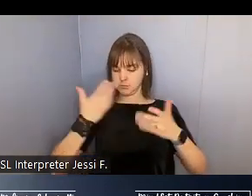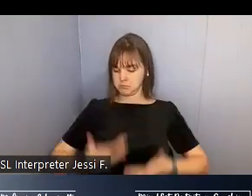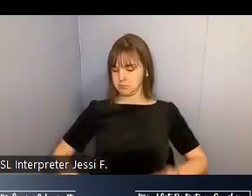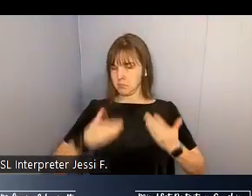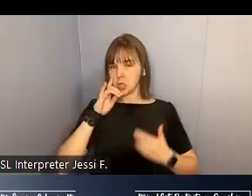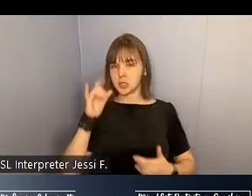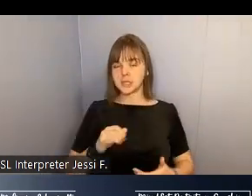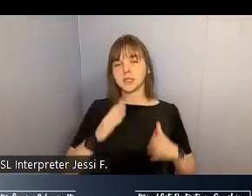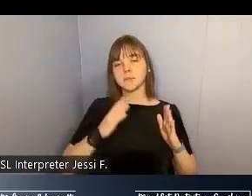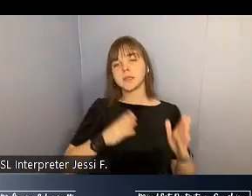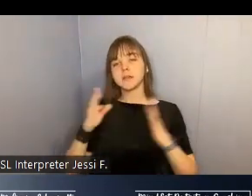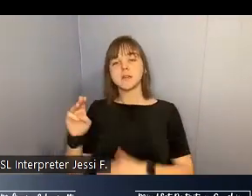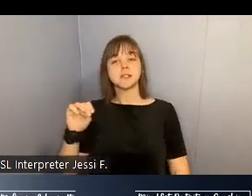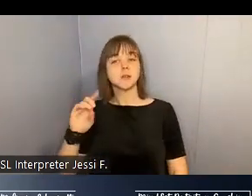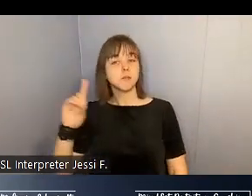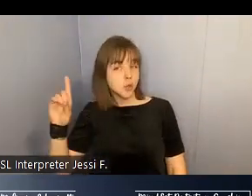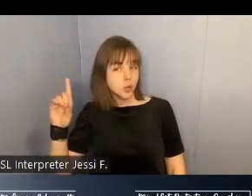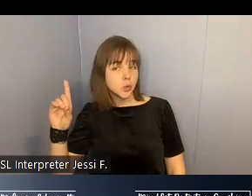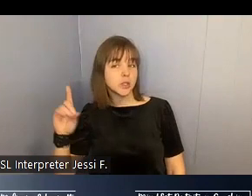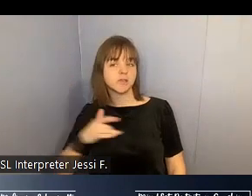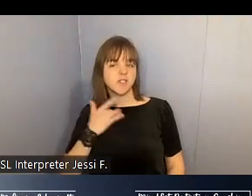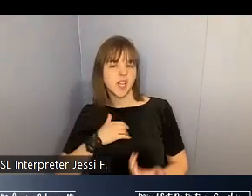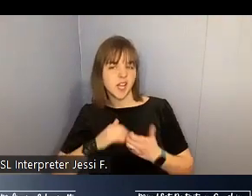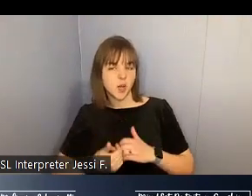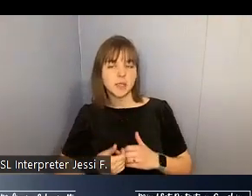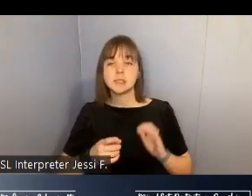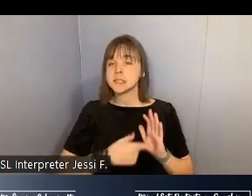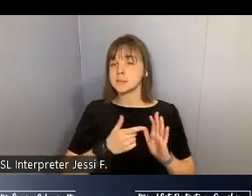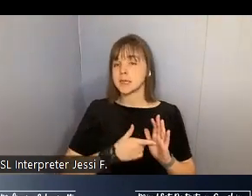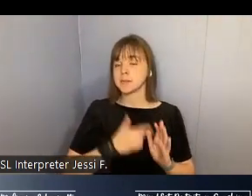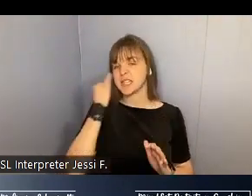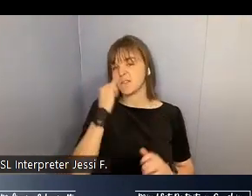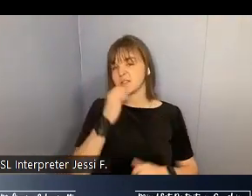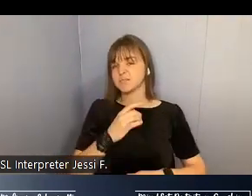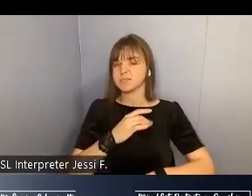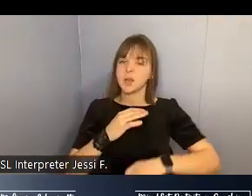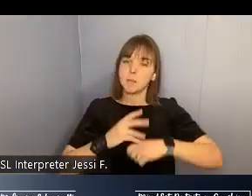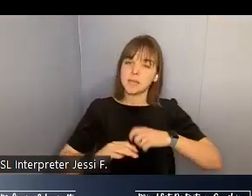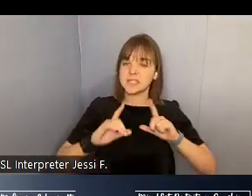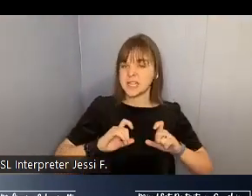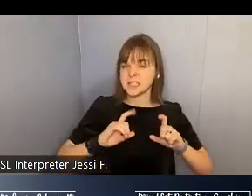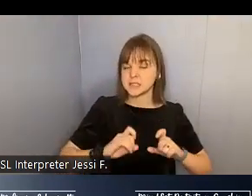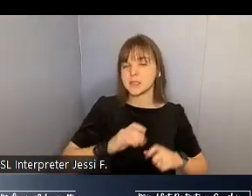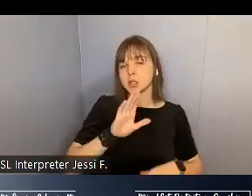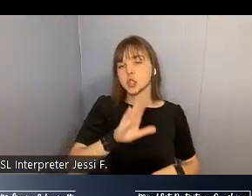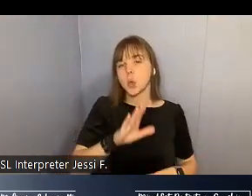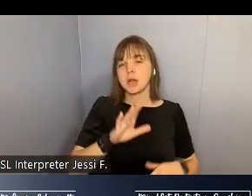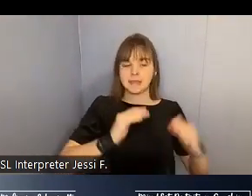are now looking in six months to a year, how's your blood pressure? How's your cholesterol? Are you off your meds? Are your meds decreased?